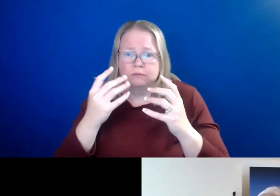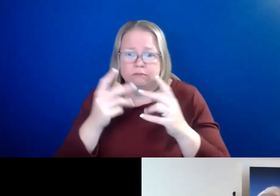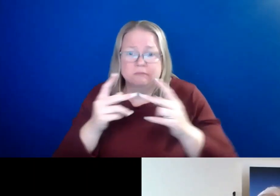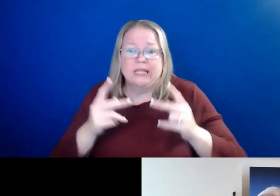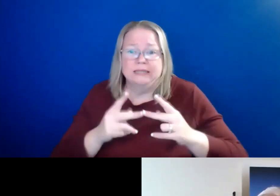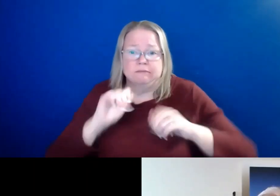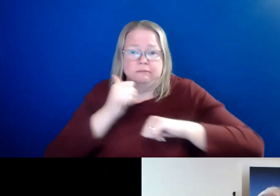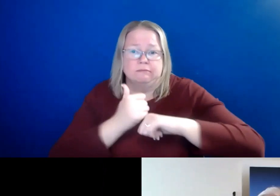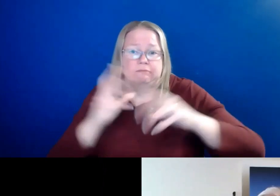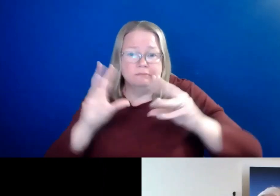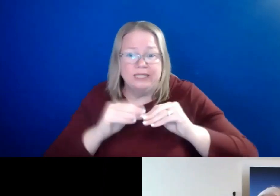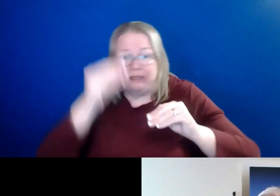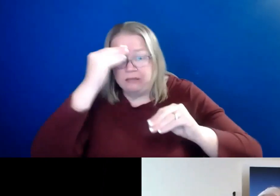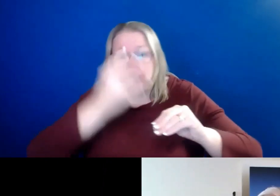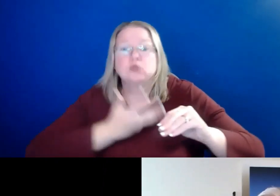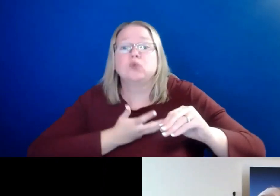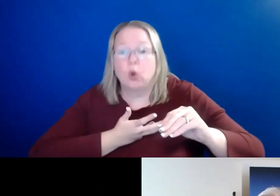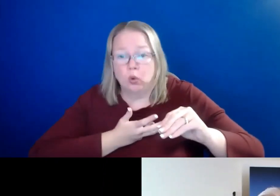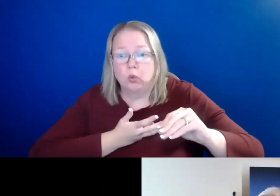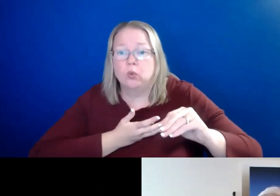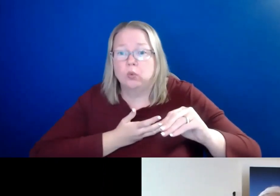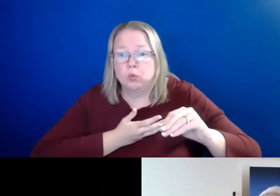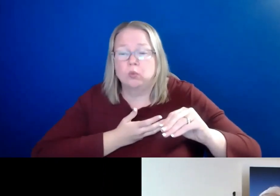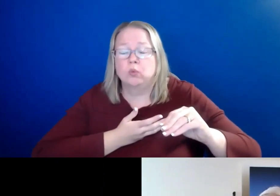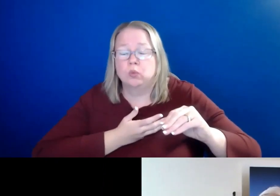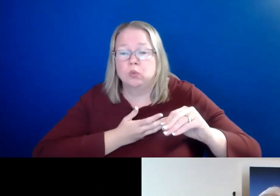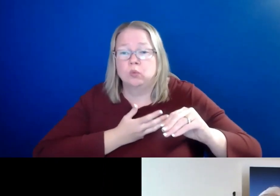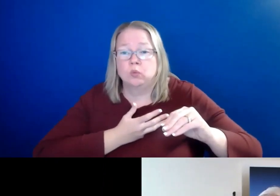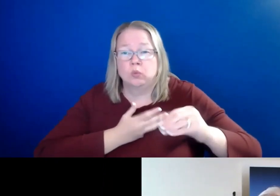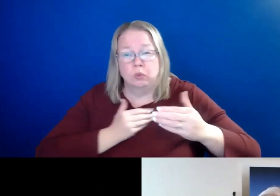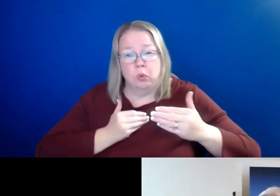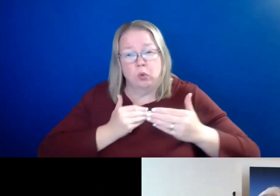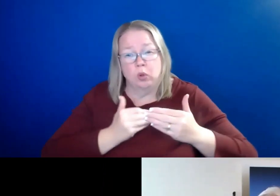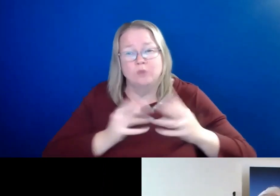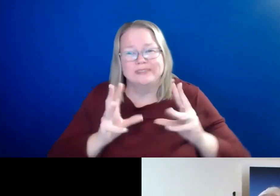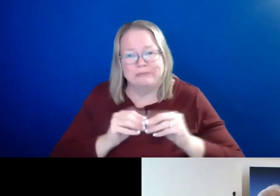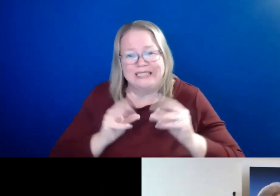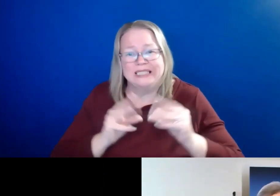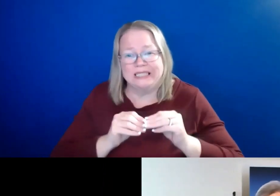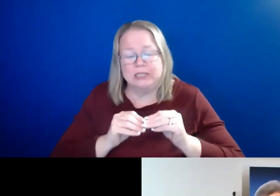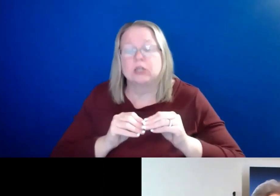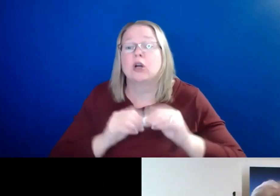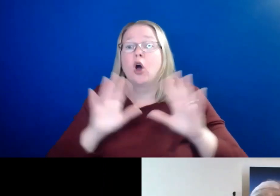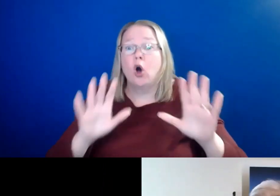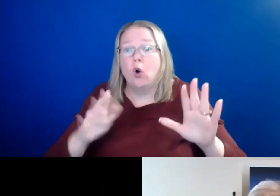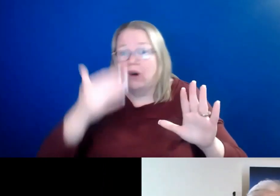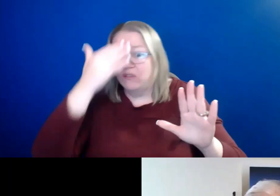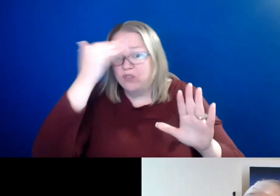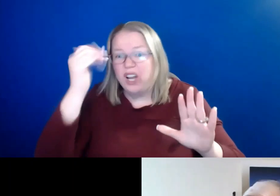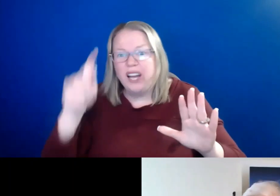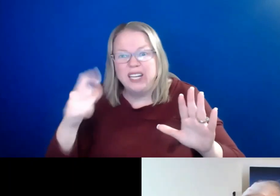13:00:54 very close to the meeting, oh, we forgot we need three extra rooms